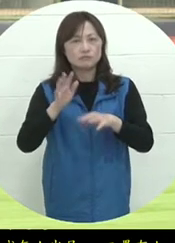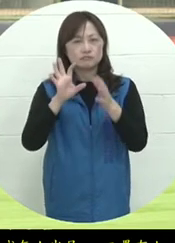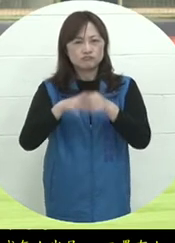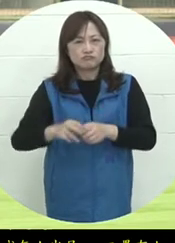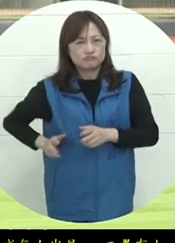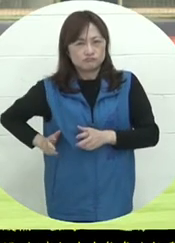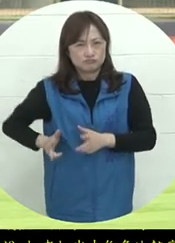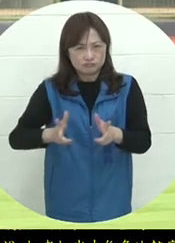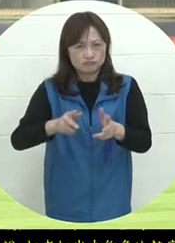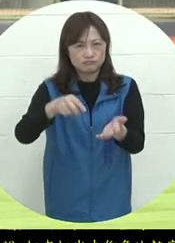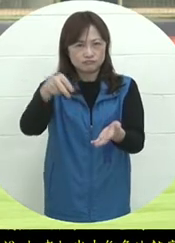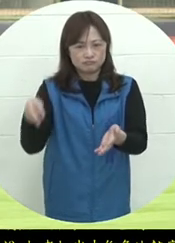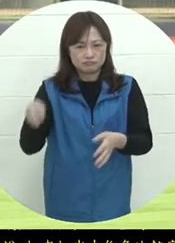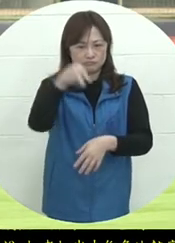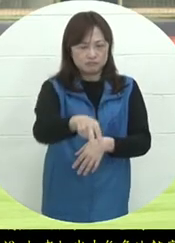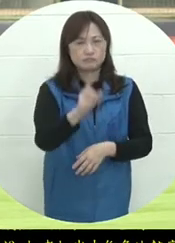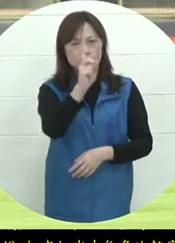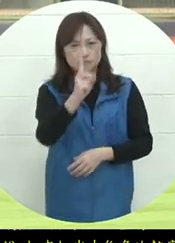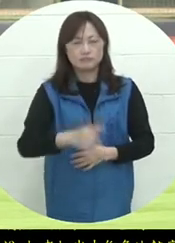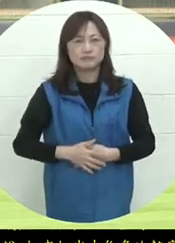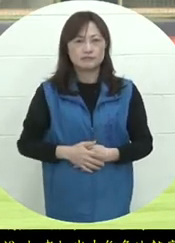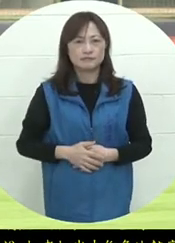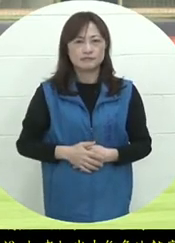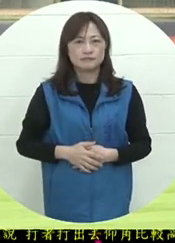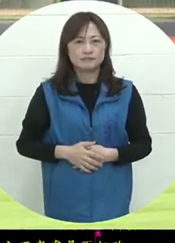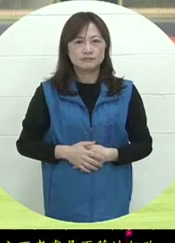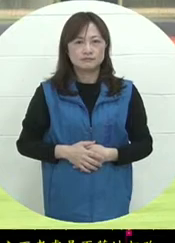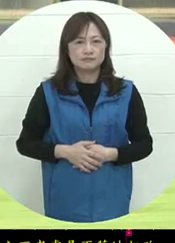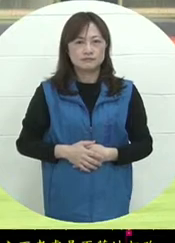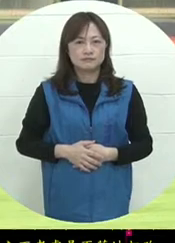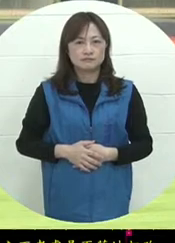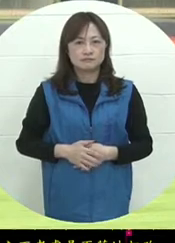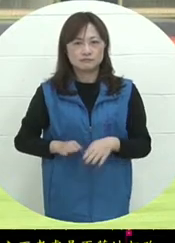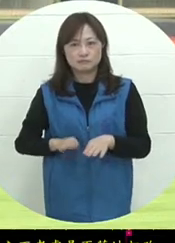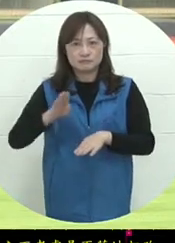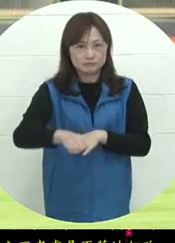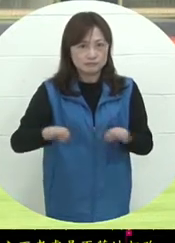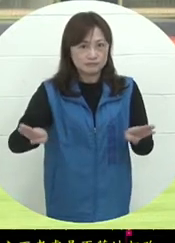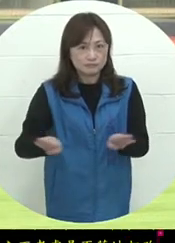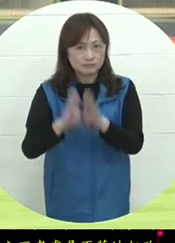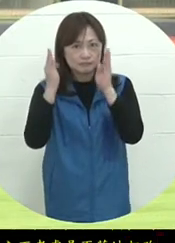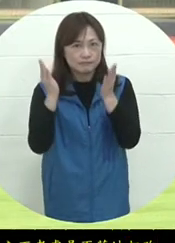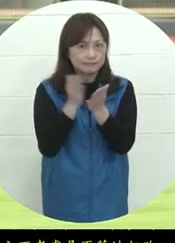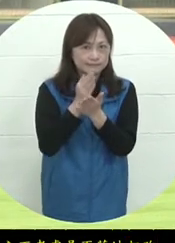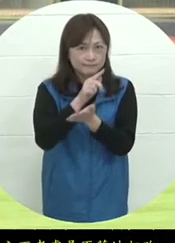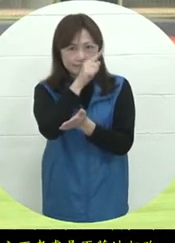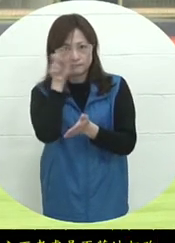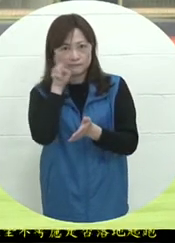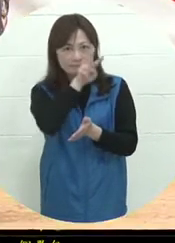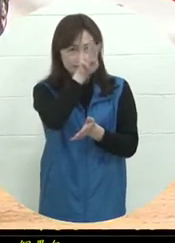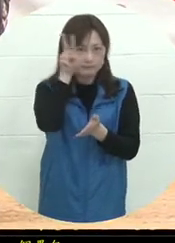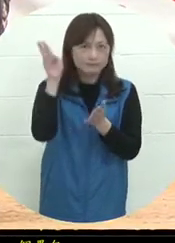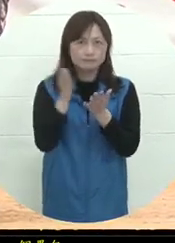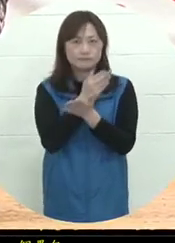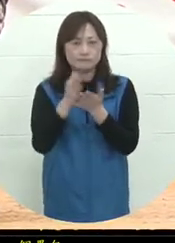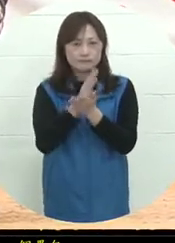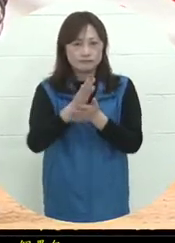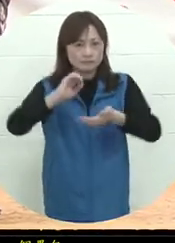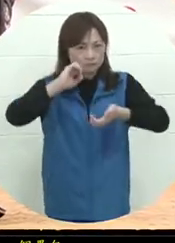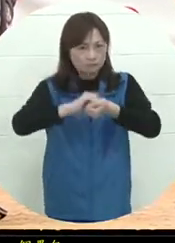at the beginning. After the first step out, he first observed. After confirming that USO couldn't catch the ball, he landed in front of him and then safely went to second